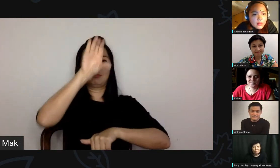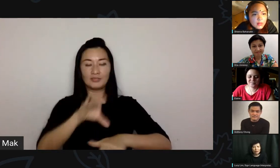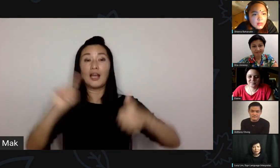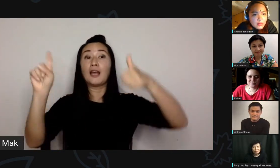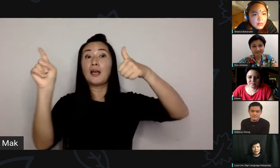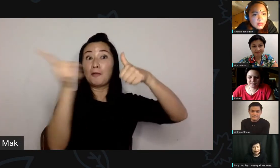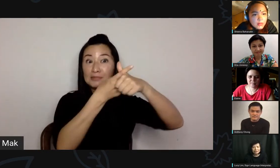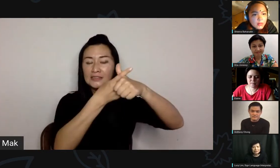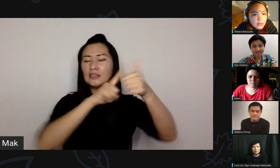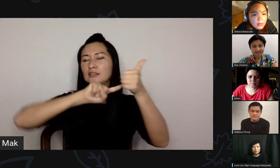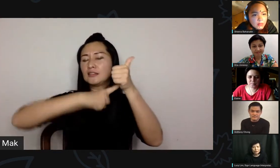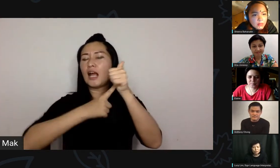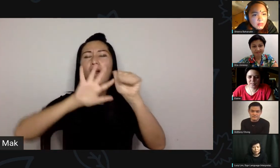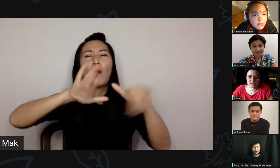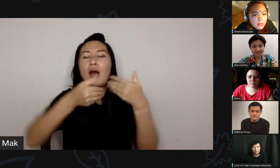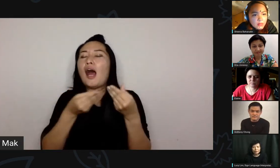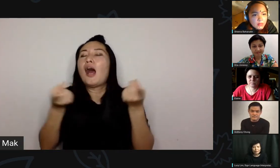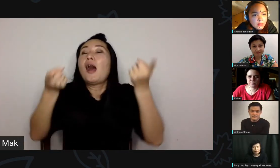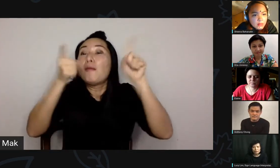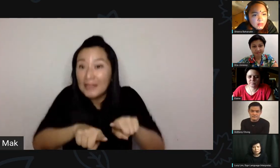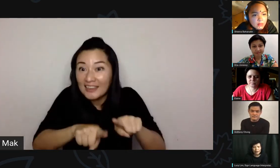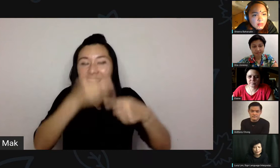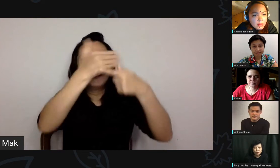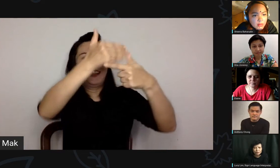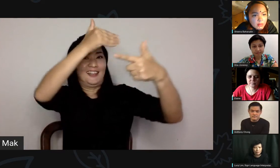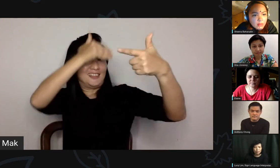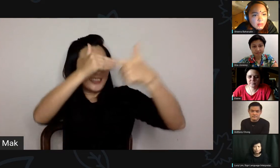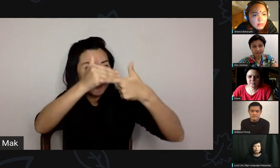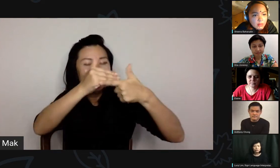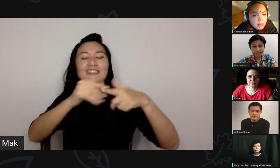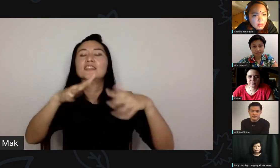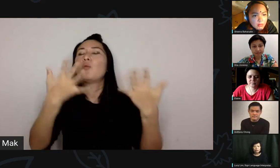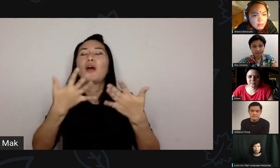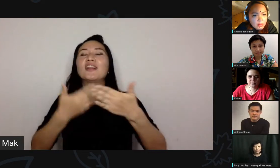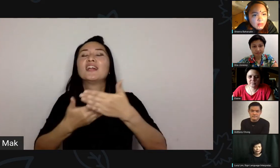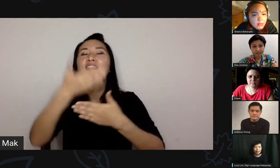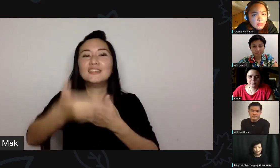First, I established what like, you know, the handshape I want to use and what happens